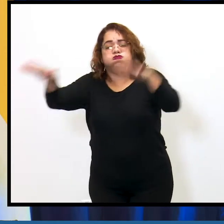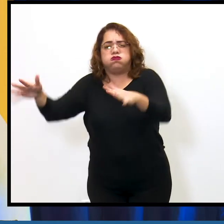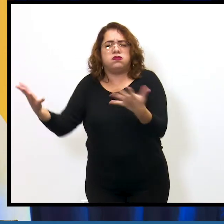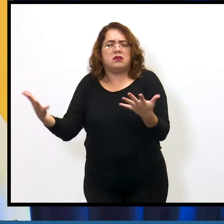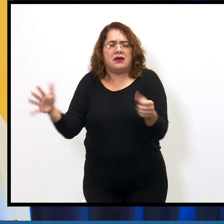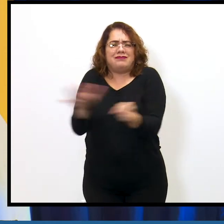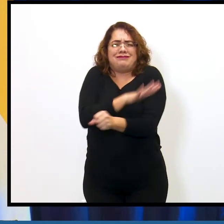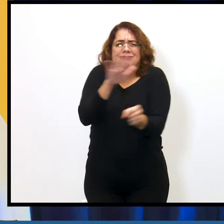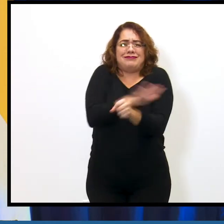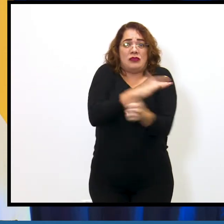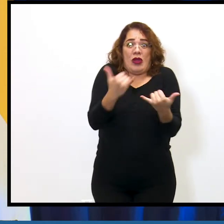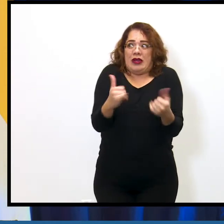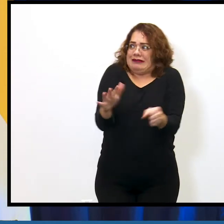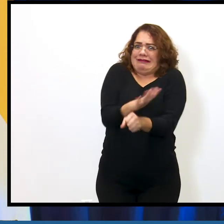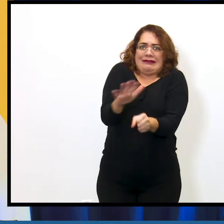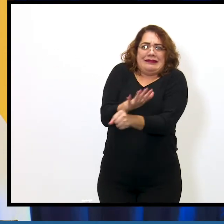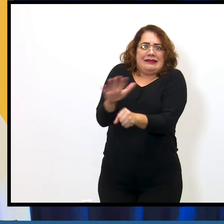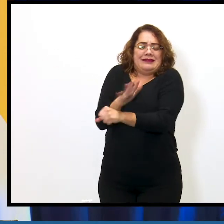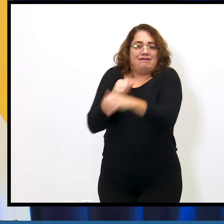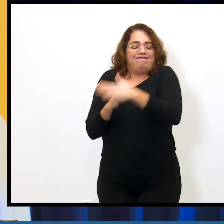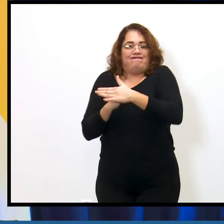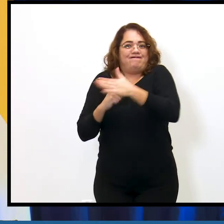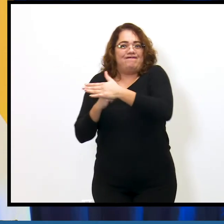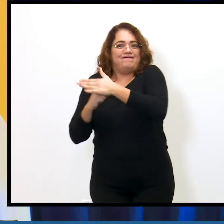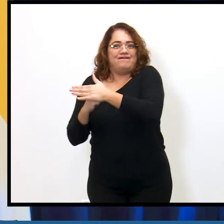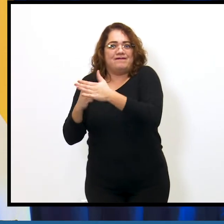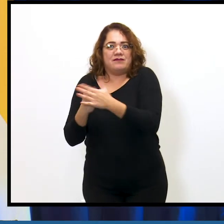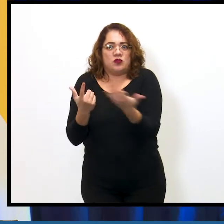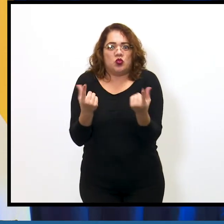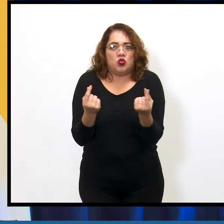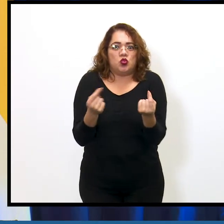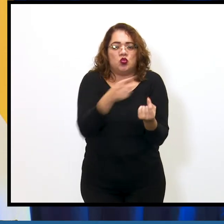are each of us individually that have to make the right decision and make the right choices.